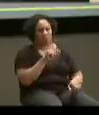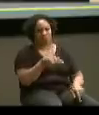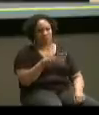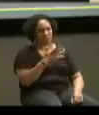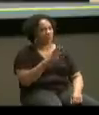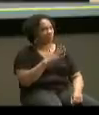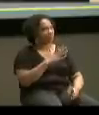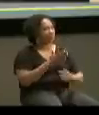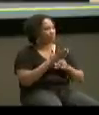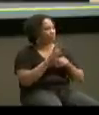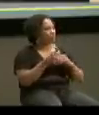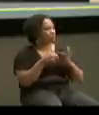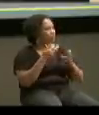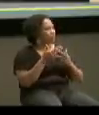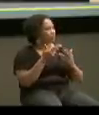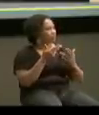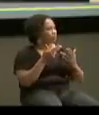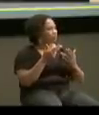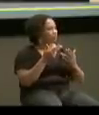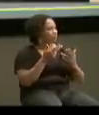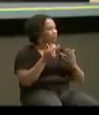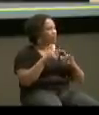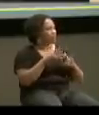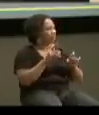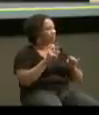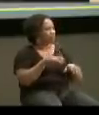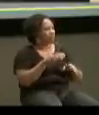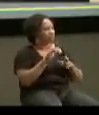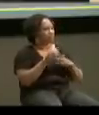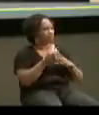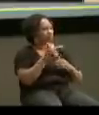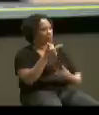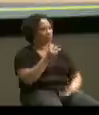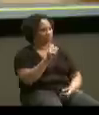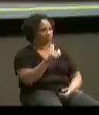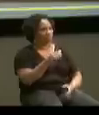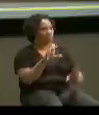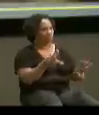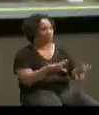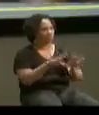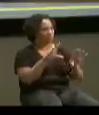I THINK TO THAT POINT, WHAT NANCY SHARED ABOUT THE TEST THAT